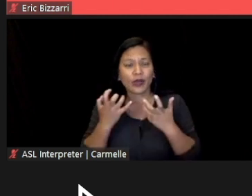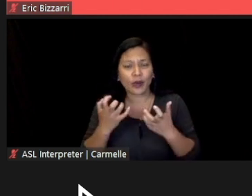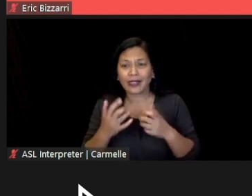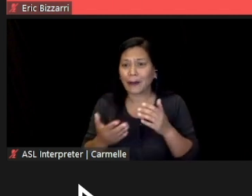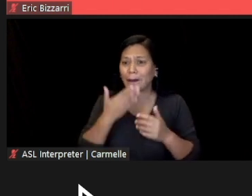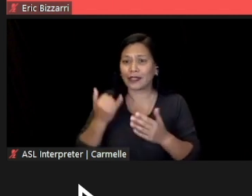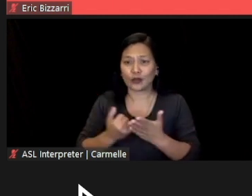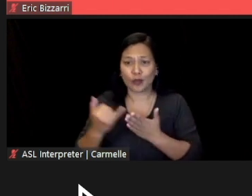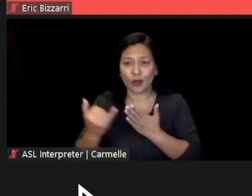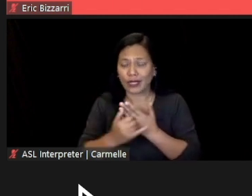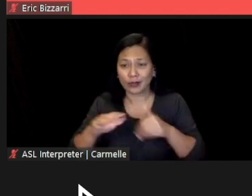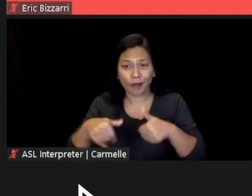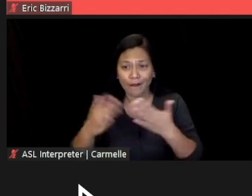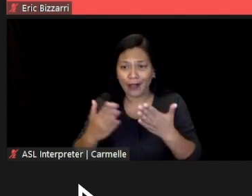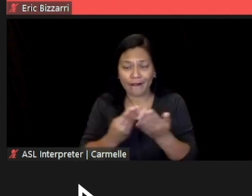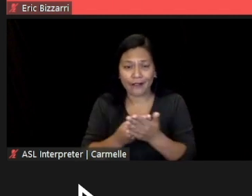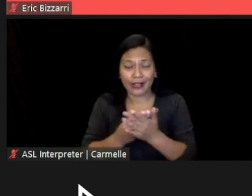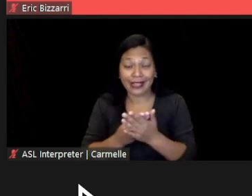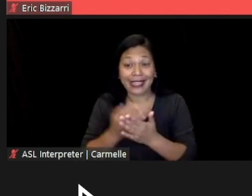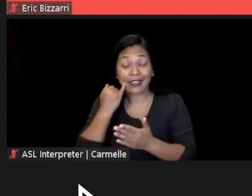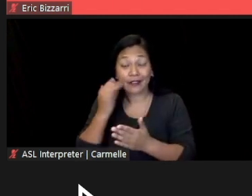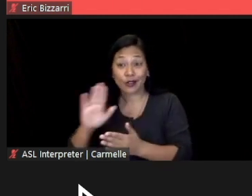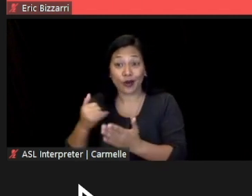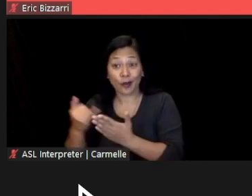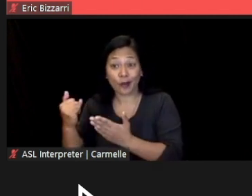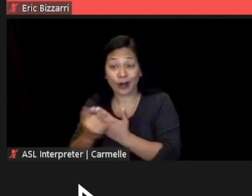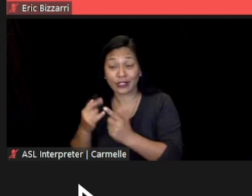And so if the best projects that year happened to be from Quebec, then we have to fund those projects.